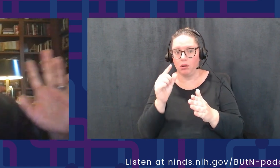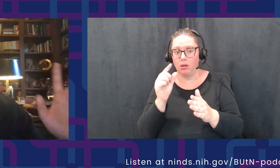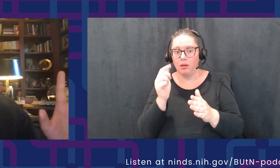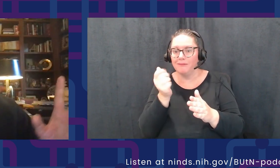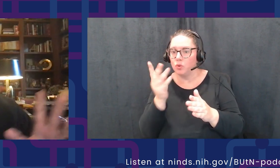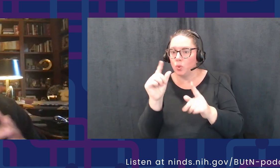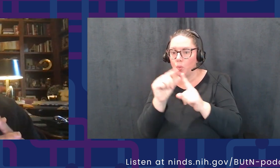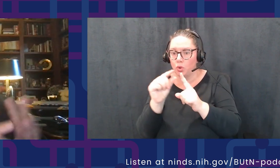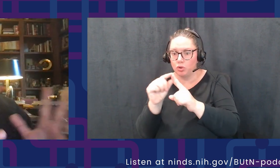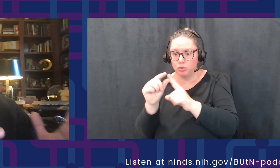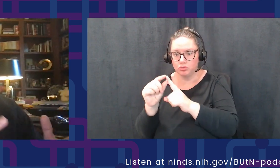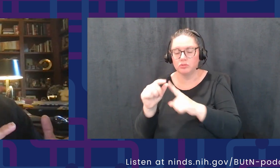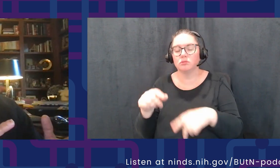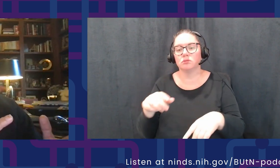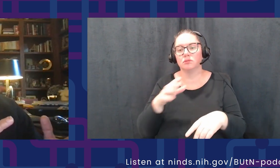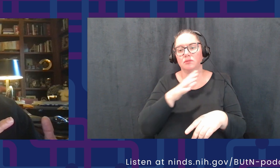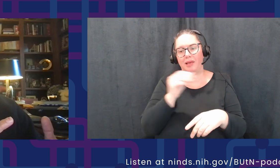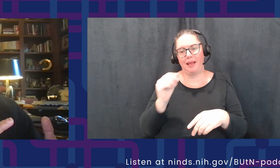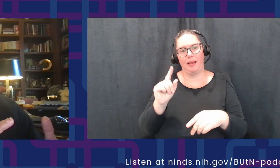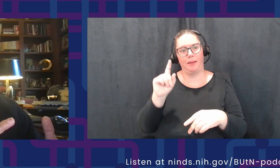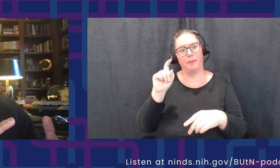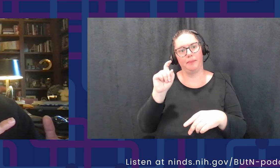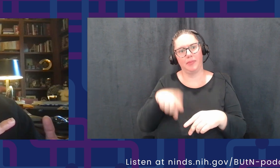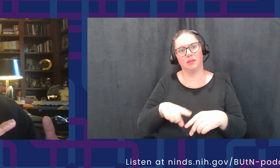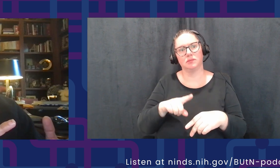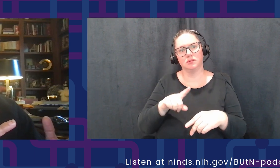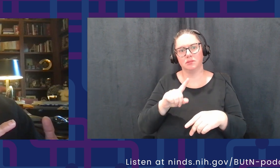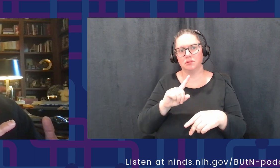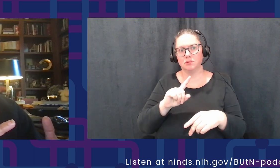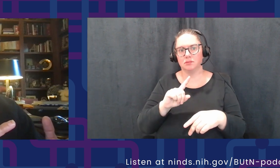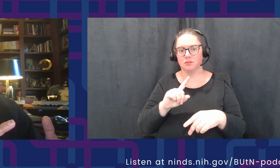The bigger the words, and it has to be really, the type of slide that if